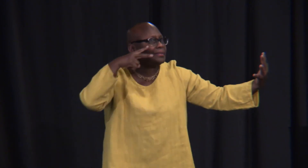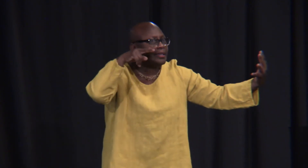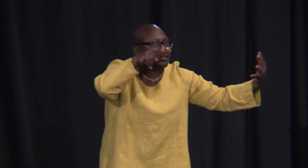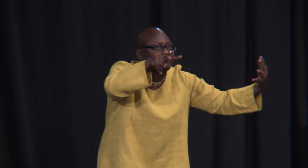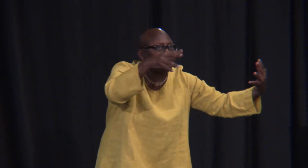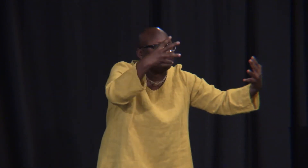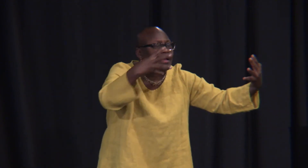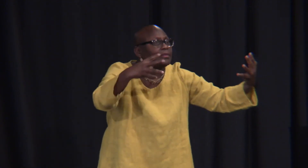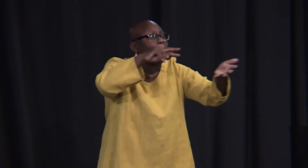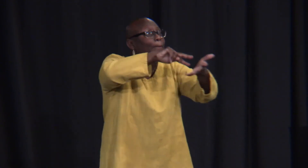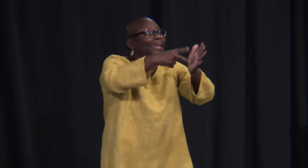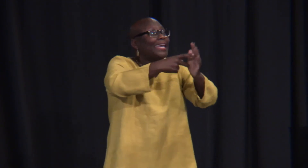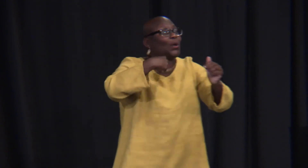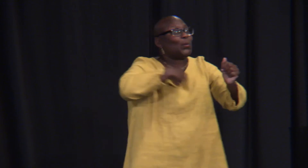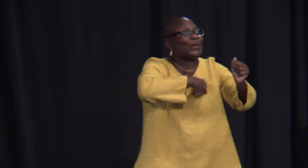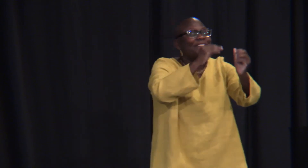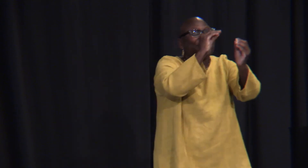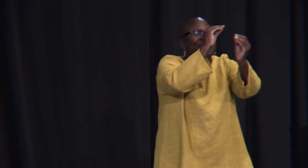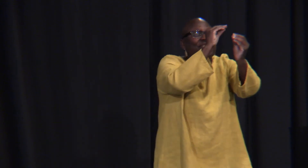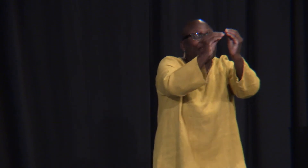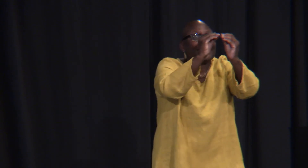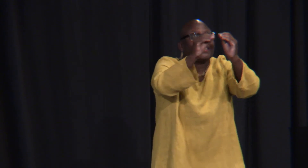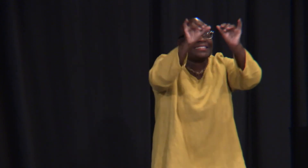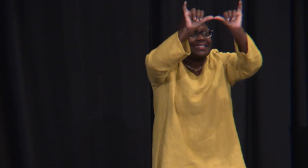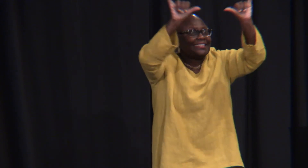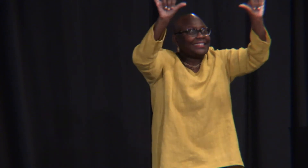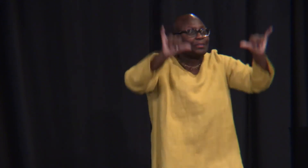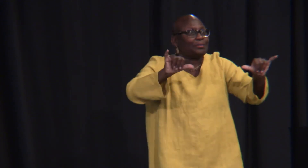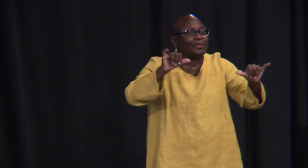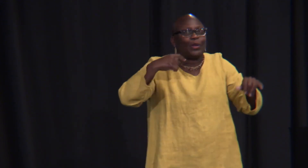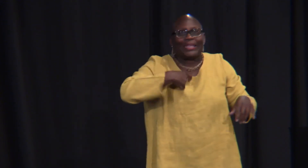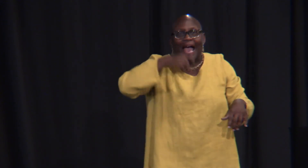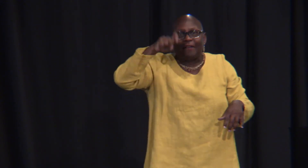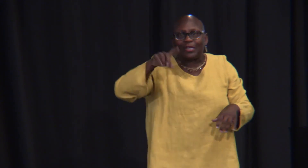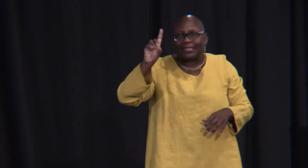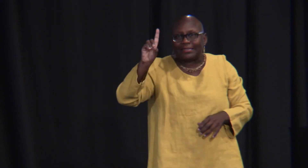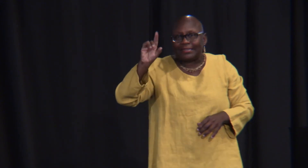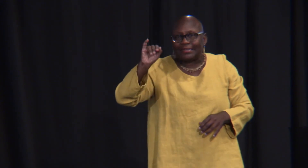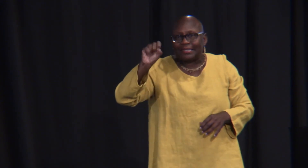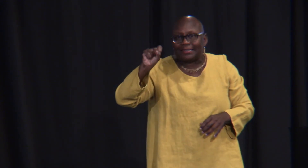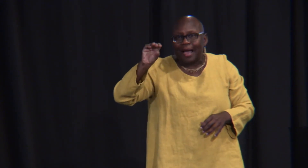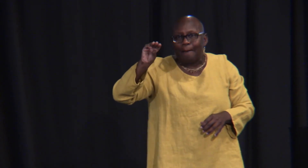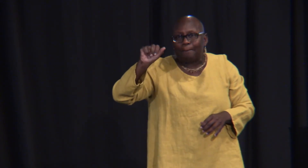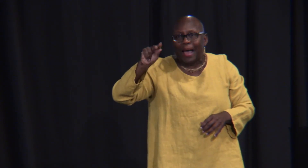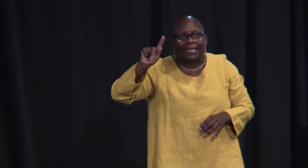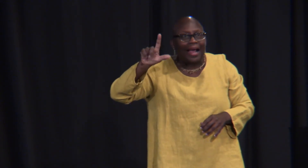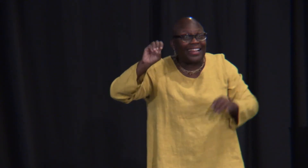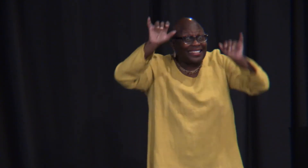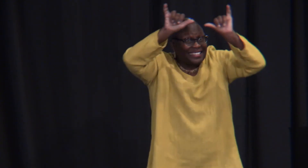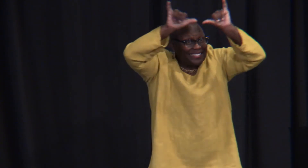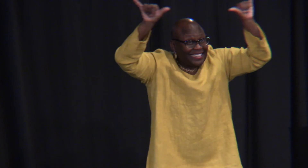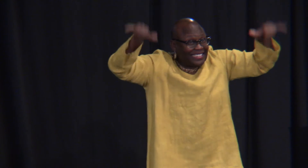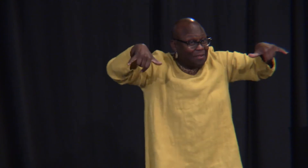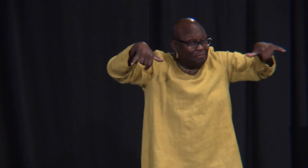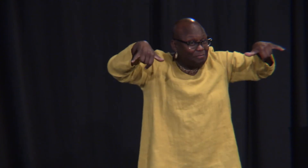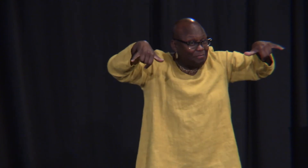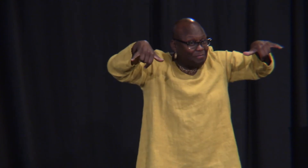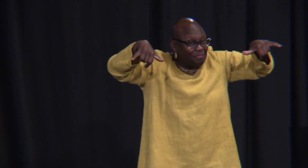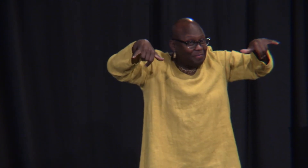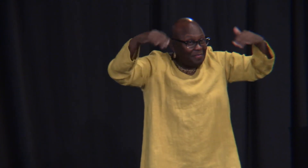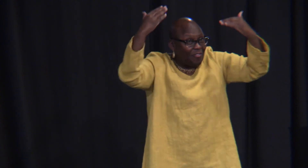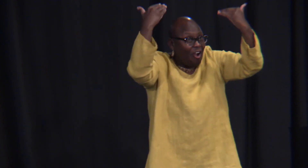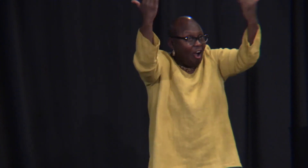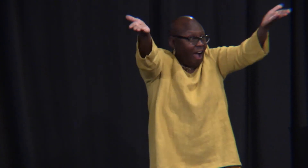In that case, the wall is removed and the caption under the picture says liberation.